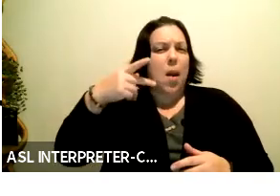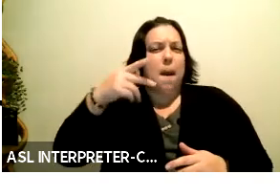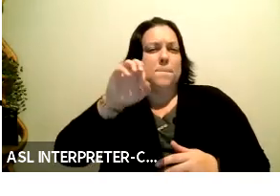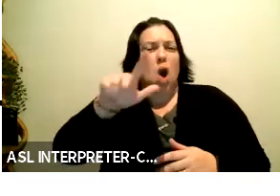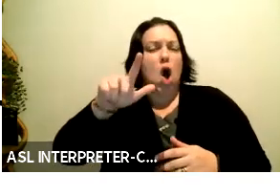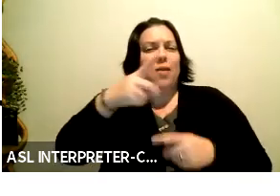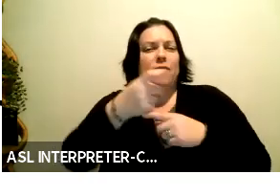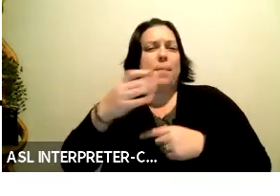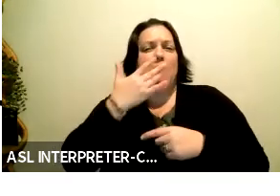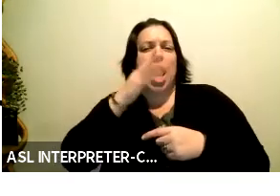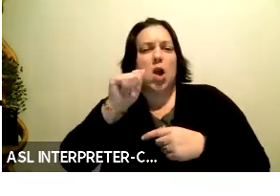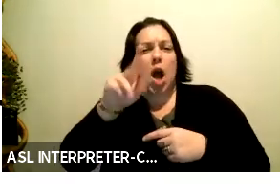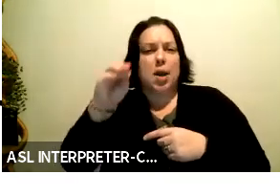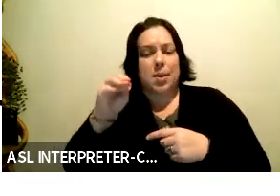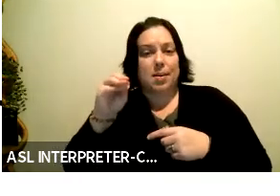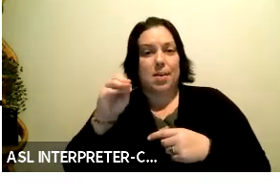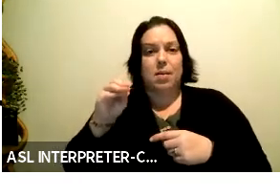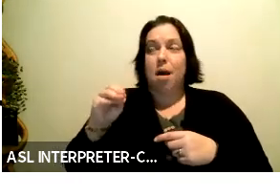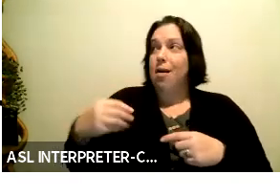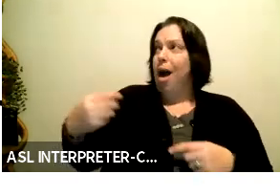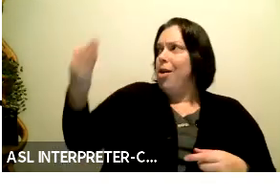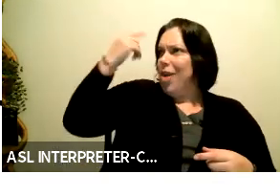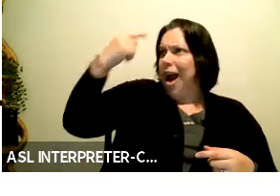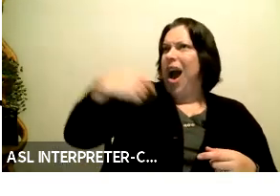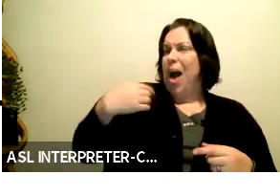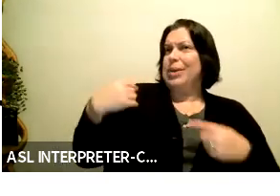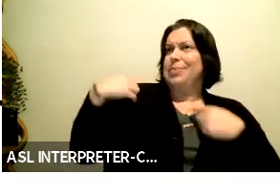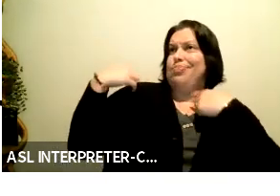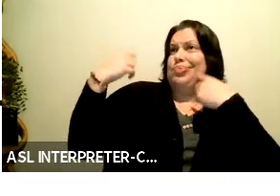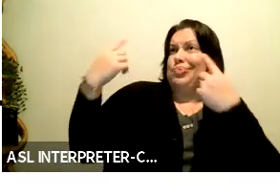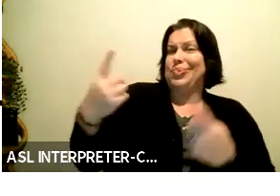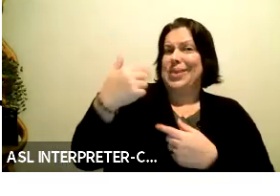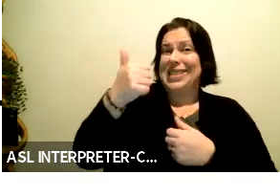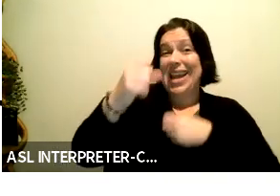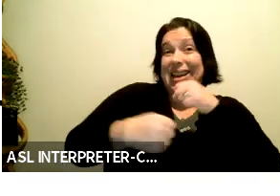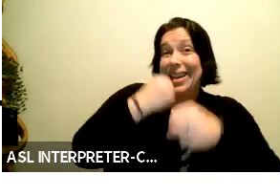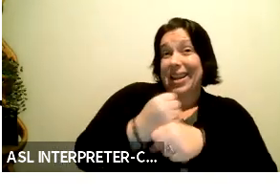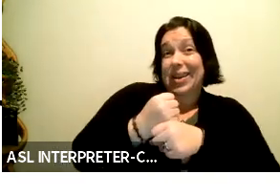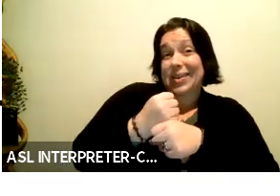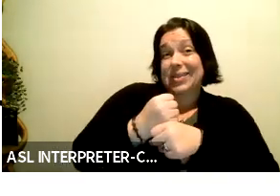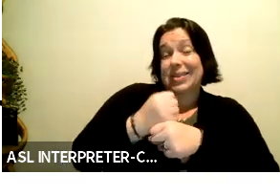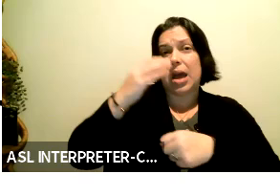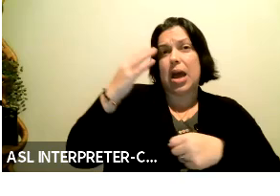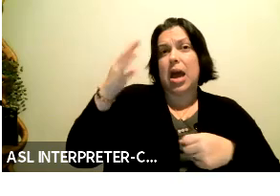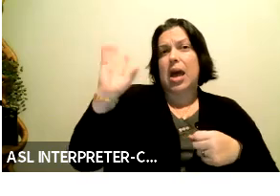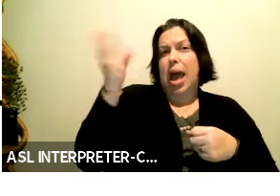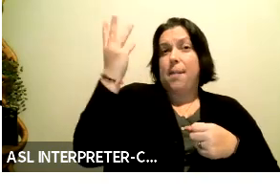thought I was in the ambulance business for over a decade, until I had a mind shift and realized I am